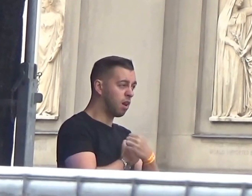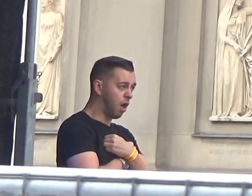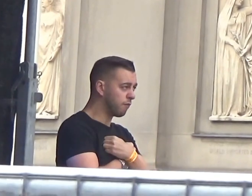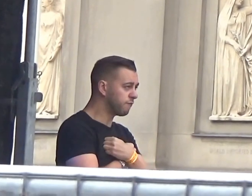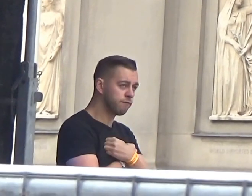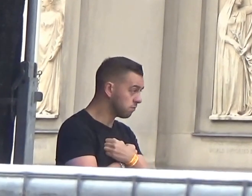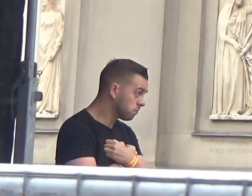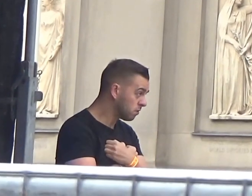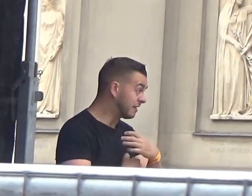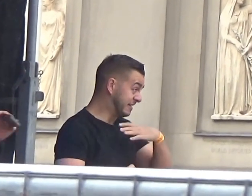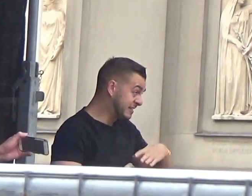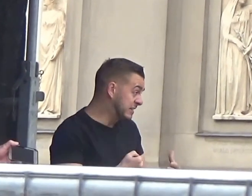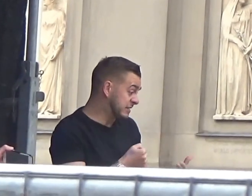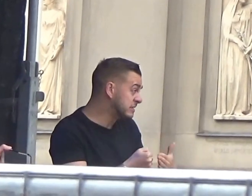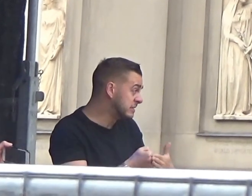afford to do without any of it.